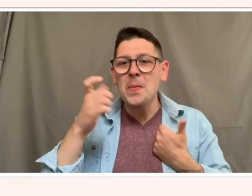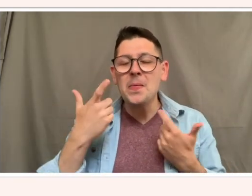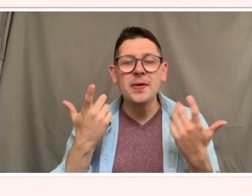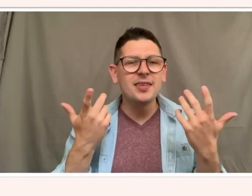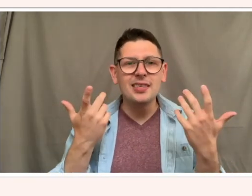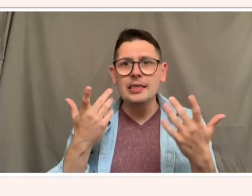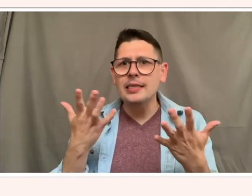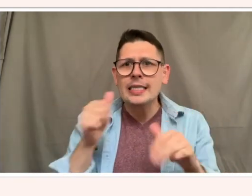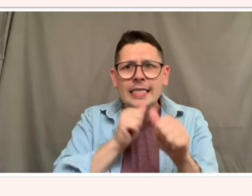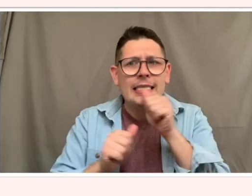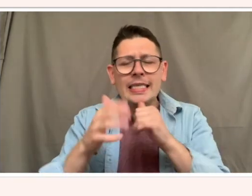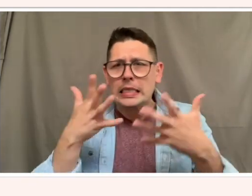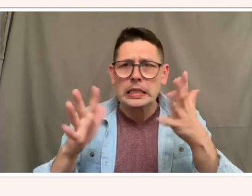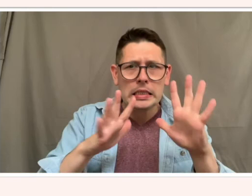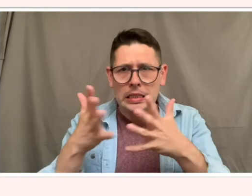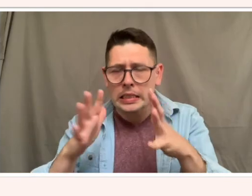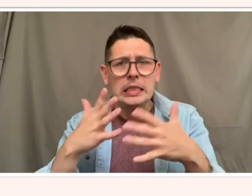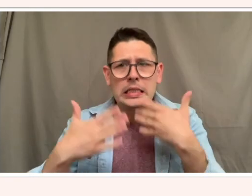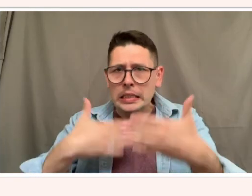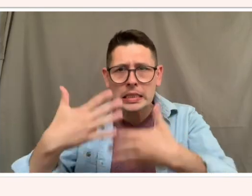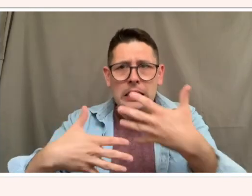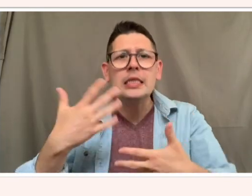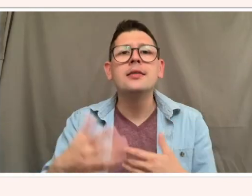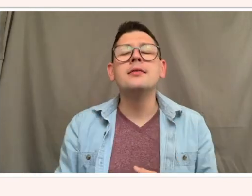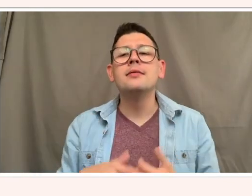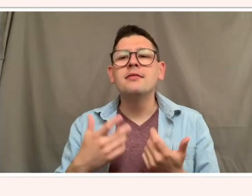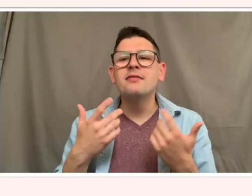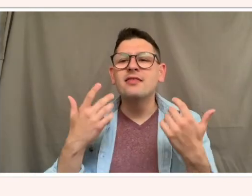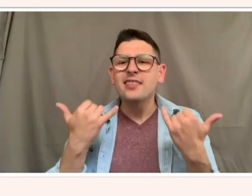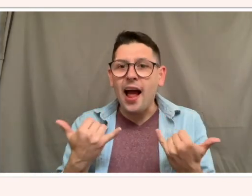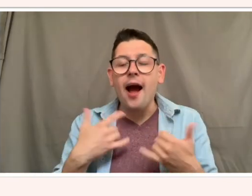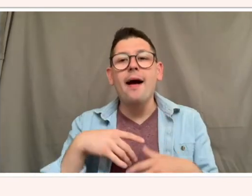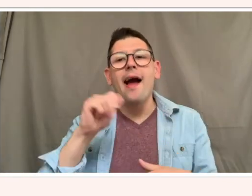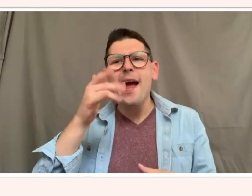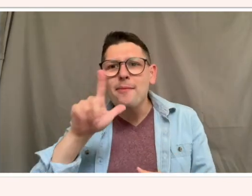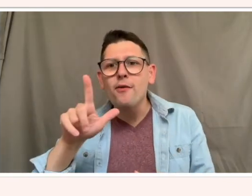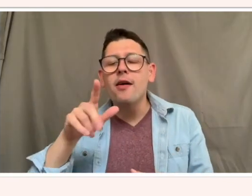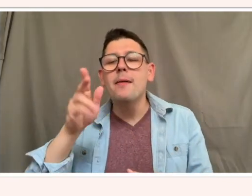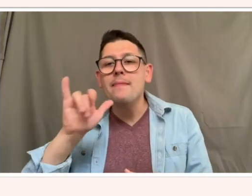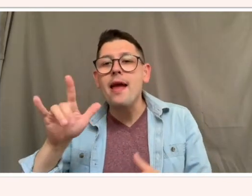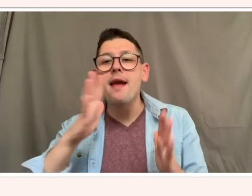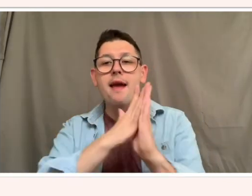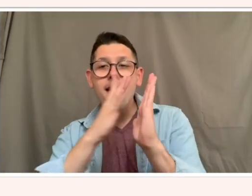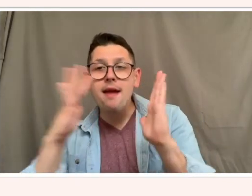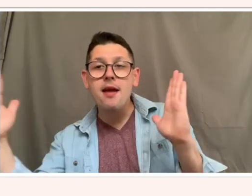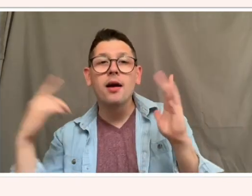March was survival mode for many of us. Getting used to this new normal, finding our bearings.